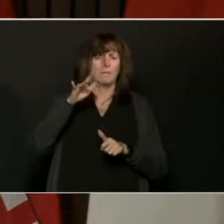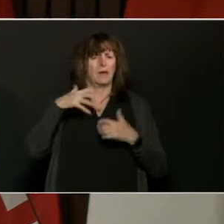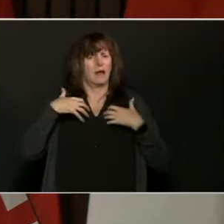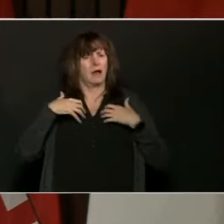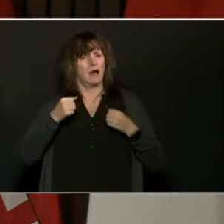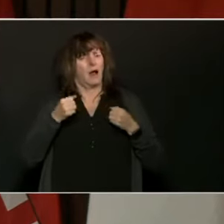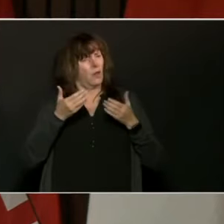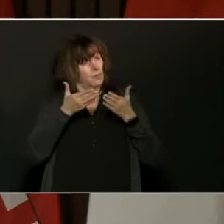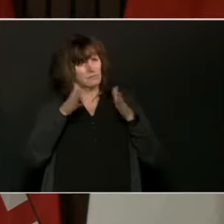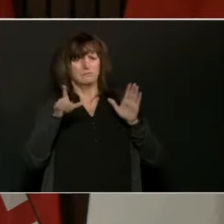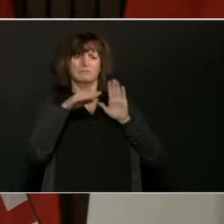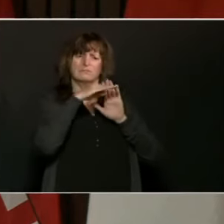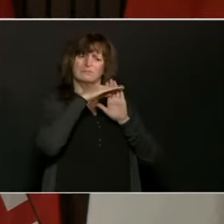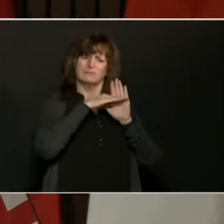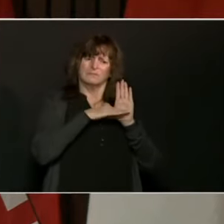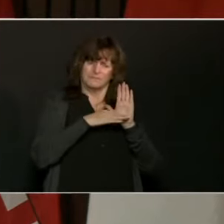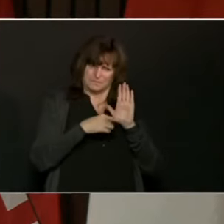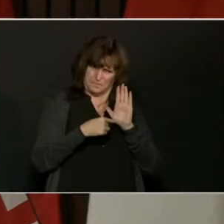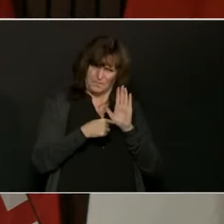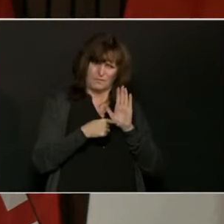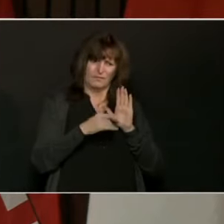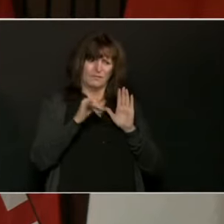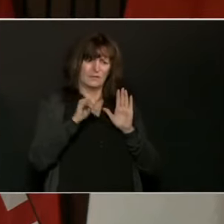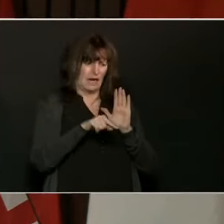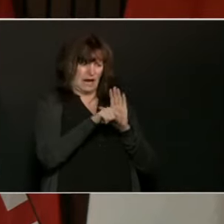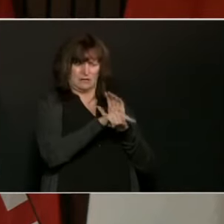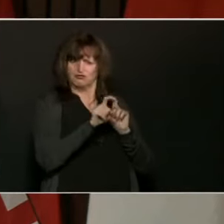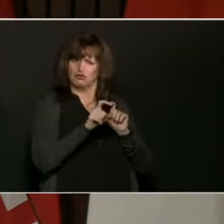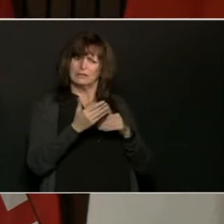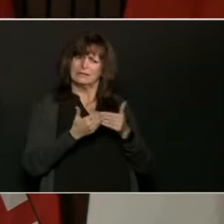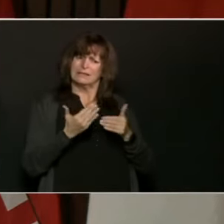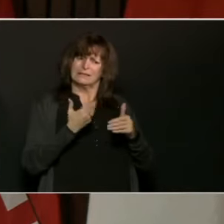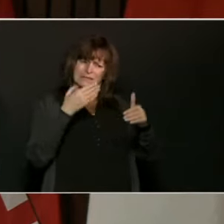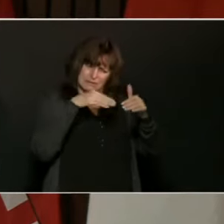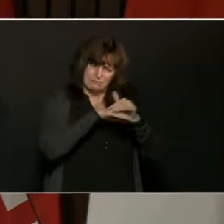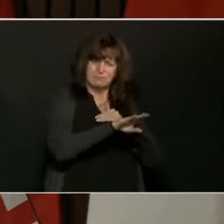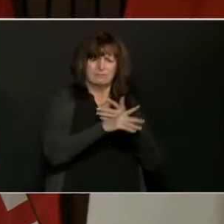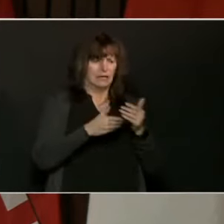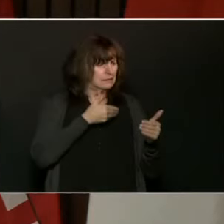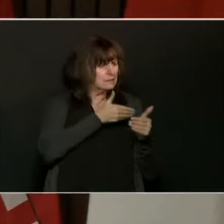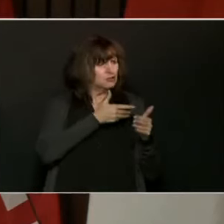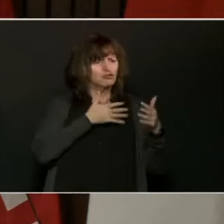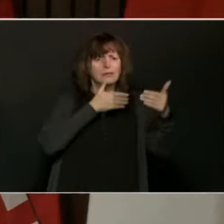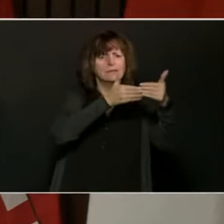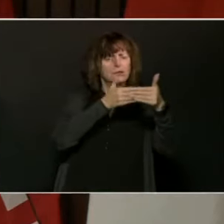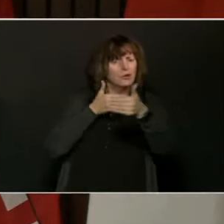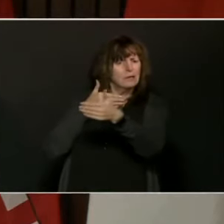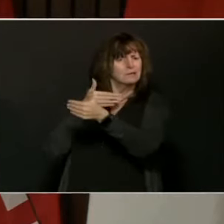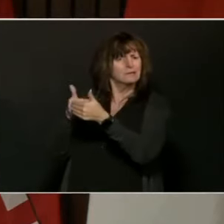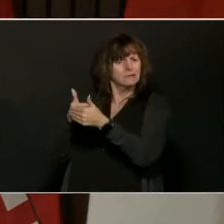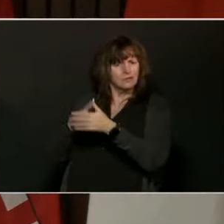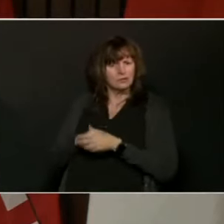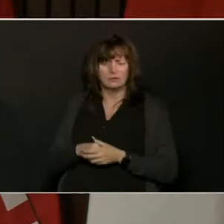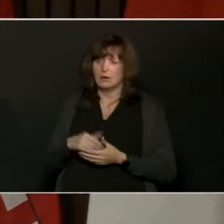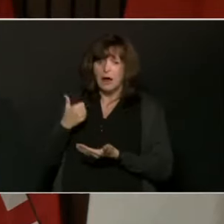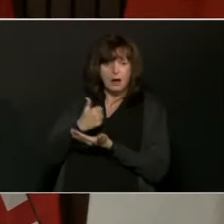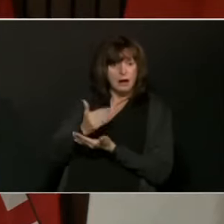INTERVENTIONS. MINUTES PROVIDING TESTING THAT